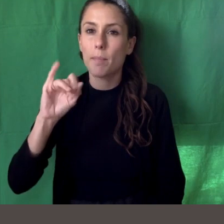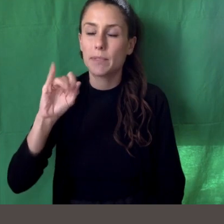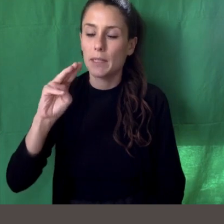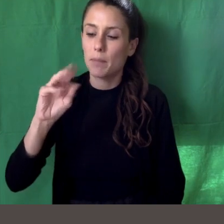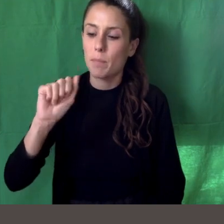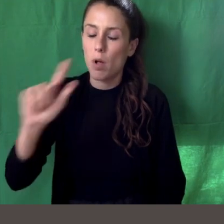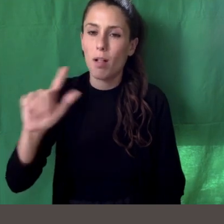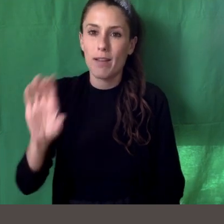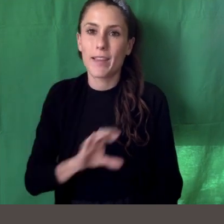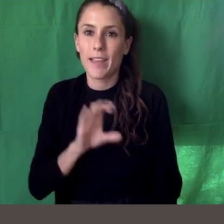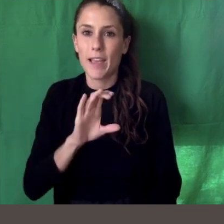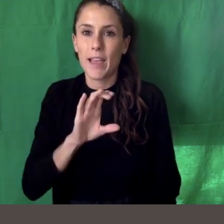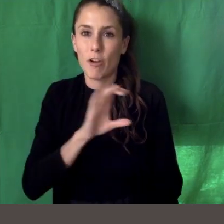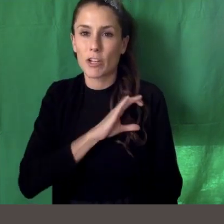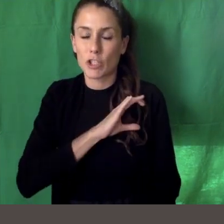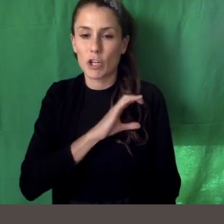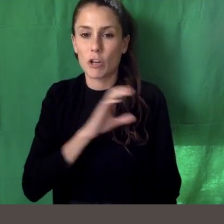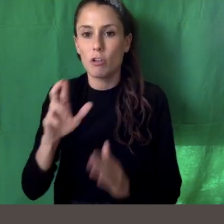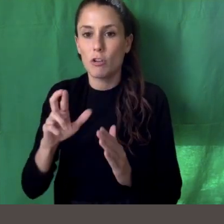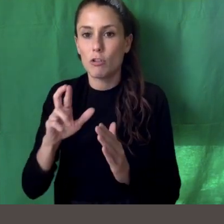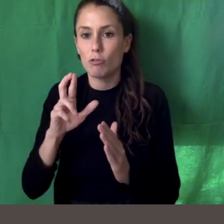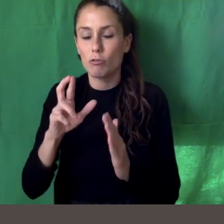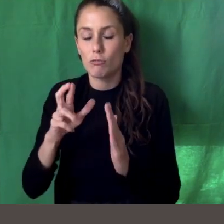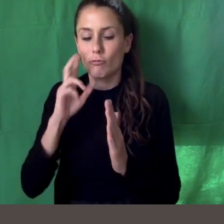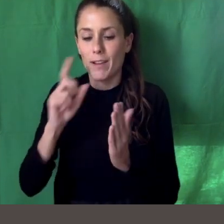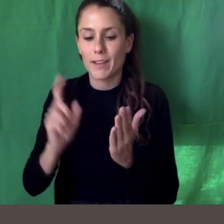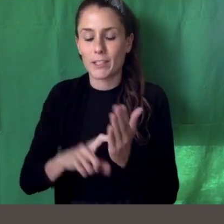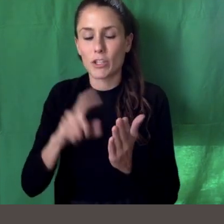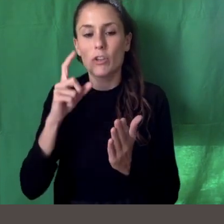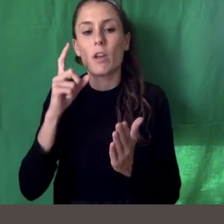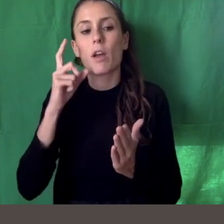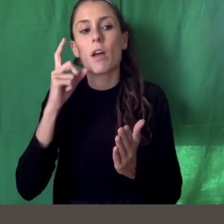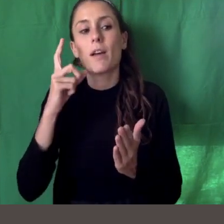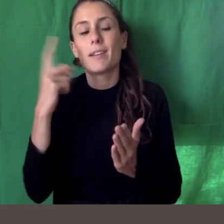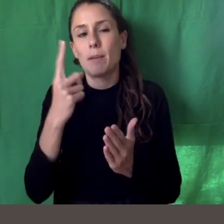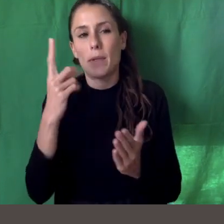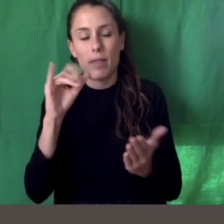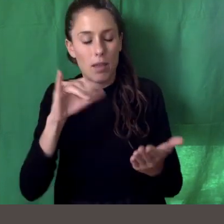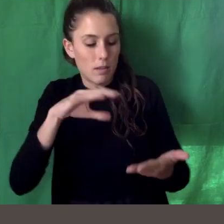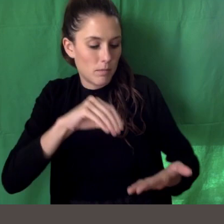recognition. This is what's used to extract text from things like receipts for example.